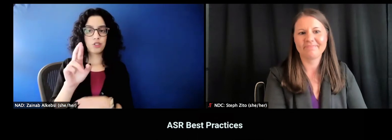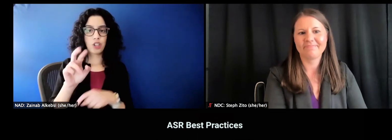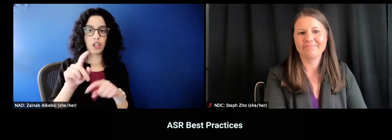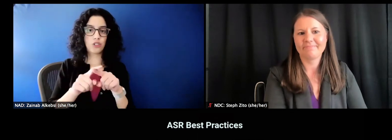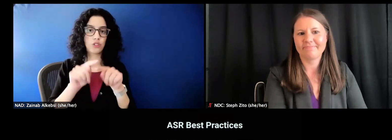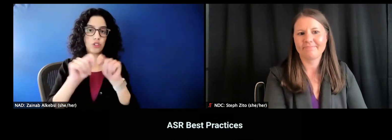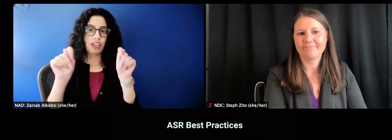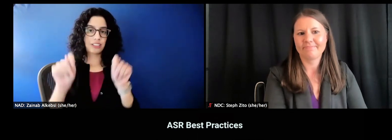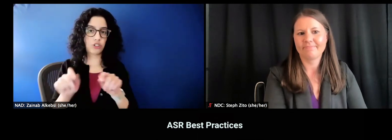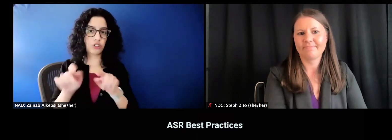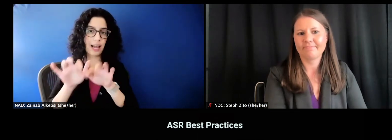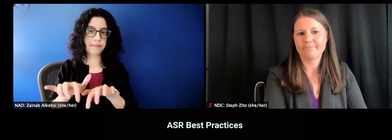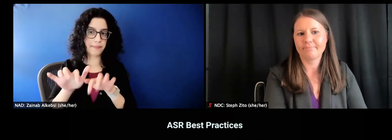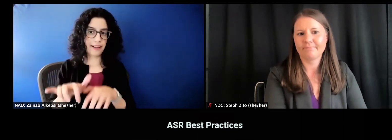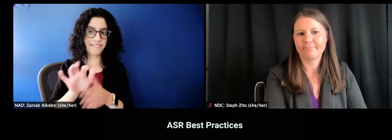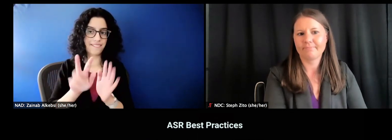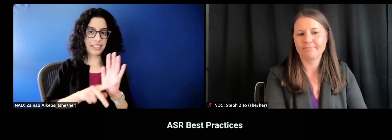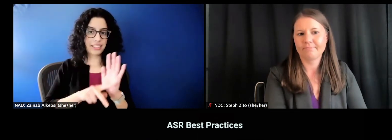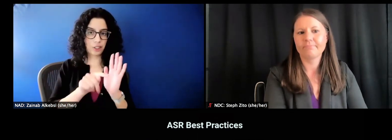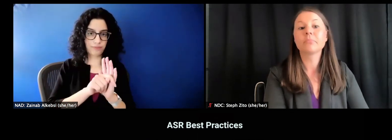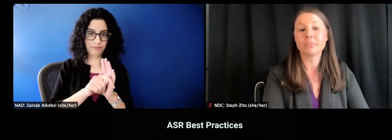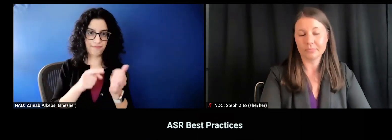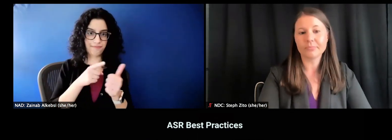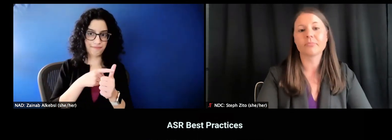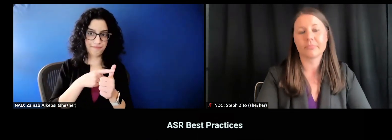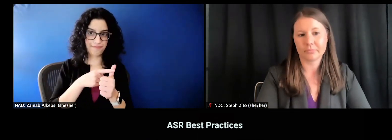For example, to transcribe videos.